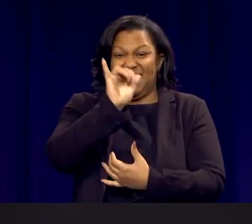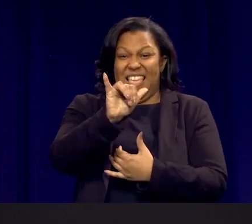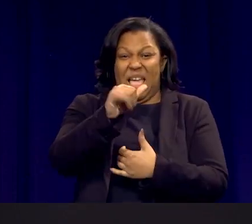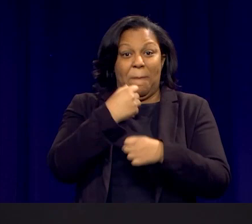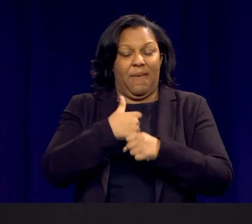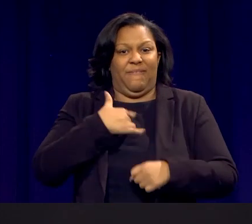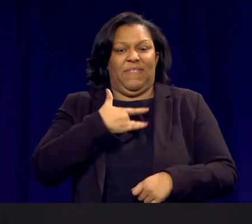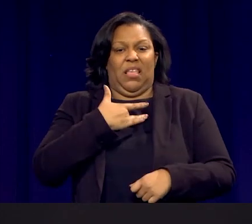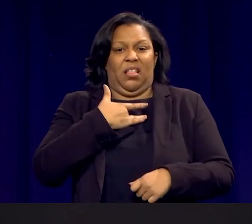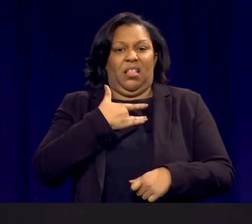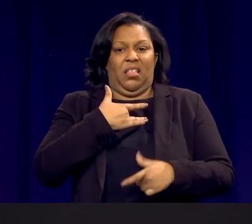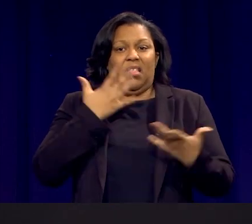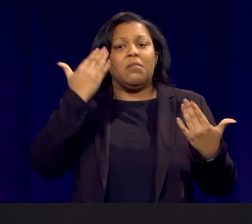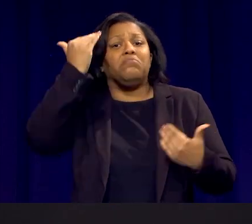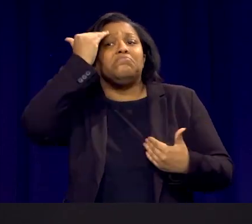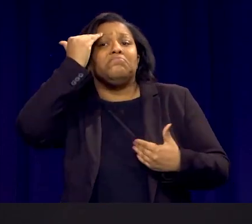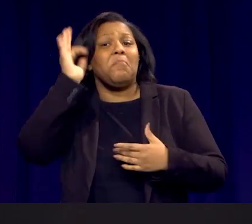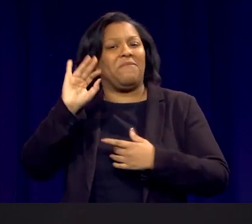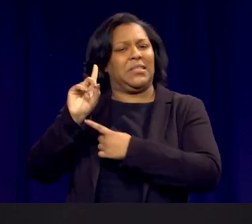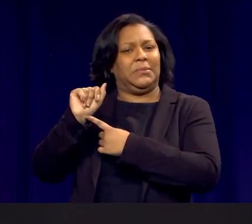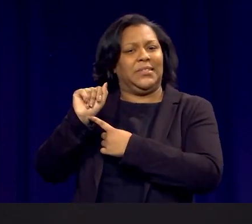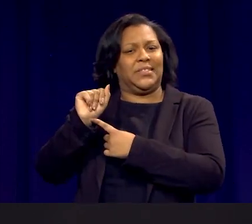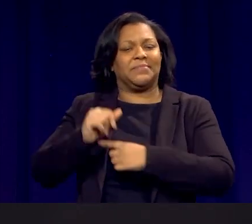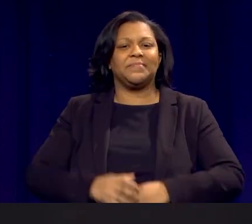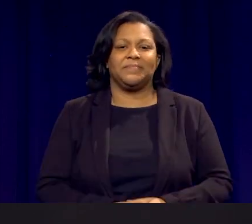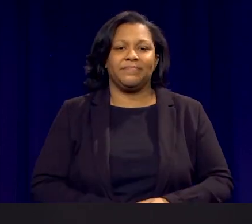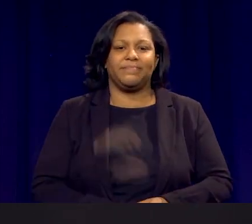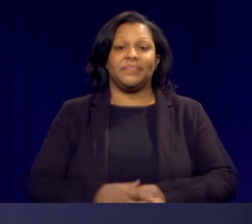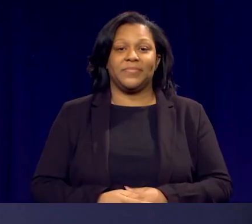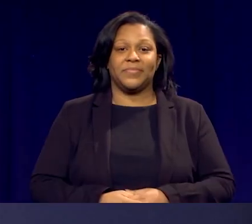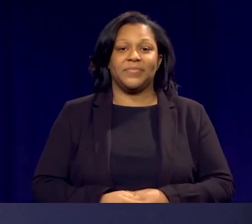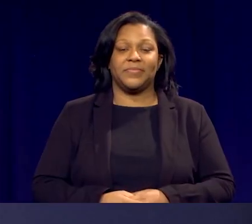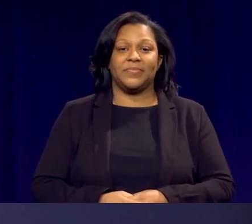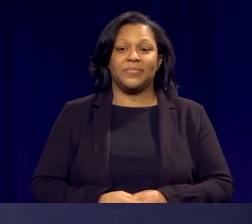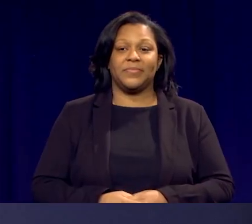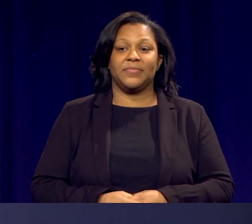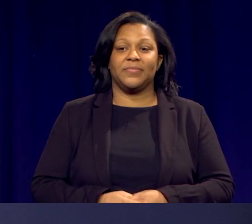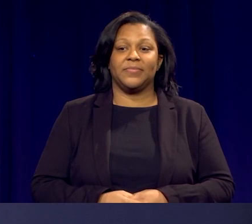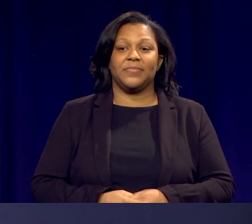you be very conscious of your disability. (narrator) Gabriel Rodreick.